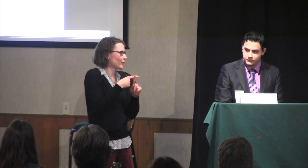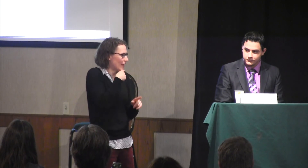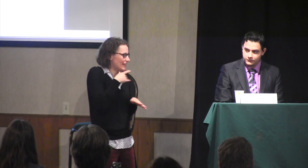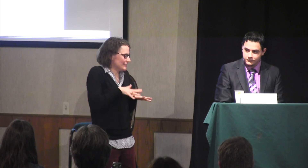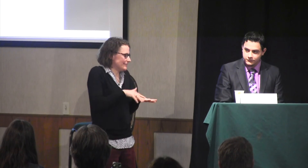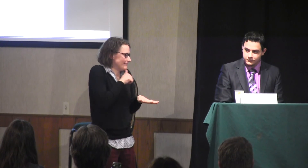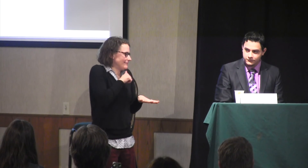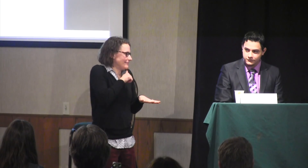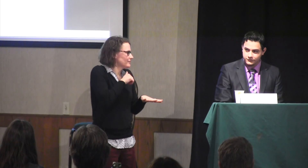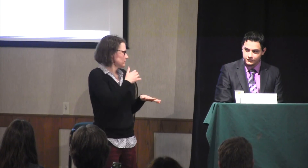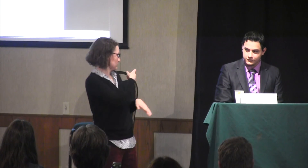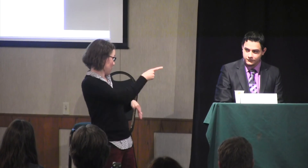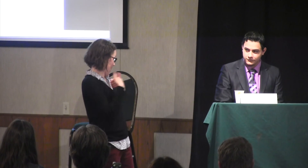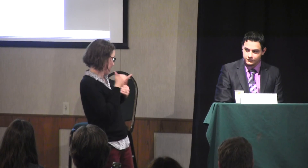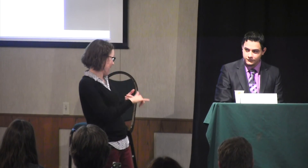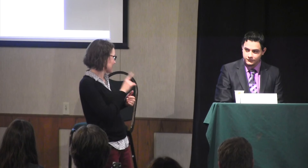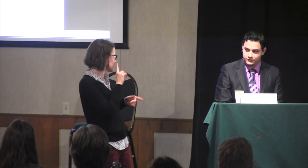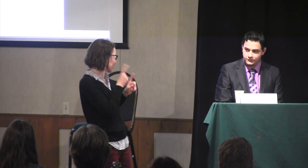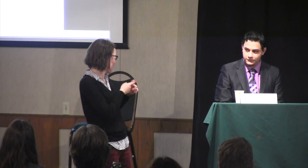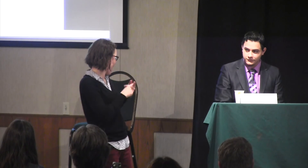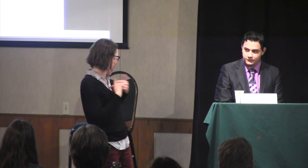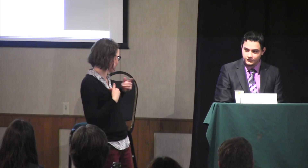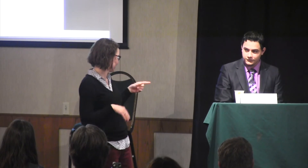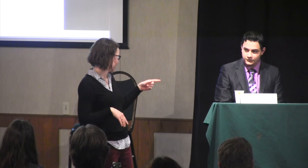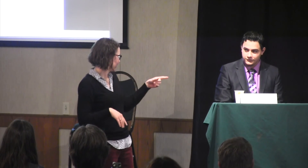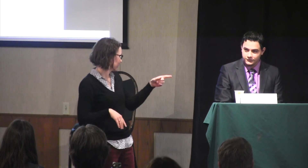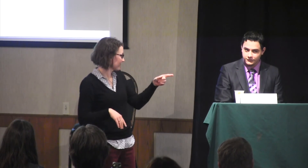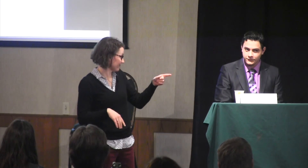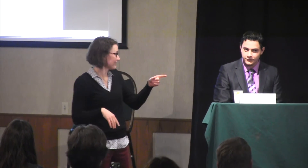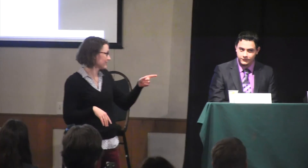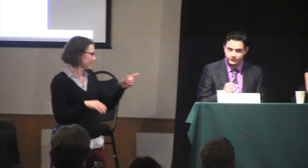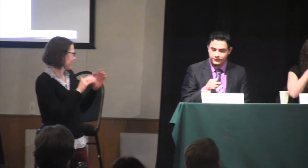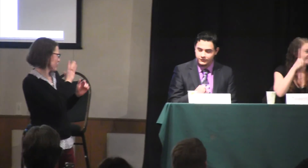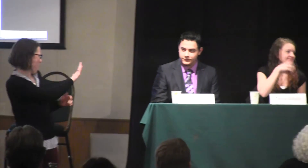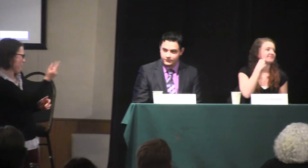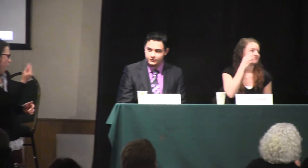I needed to have that. Did you have that same experience?